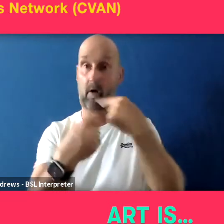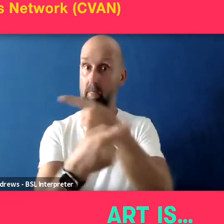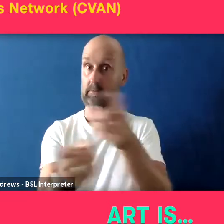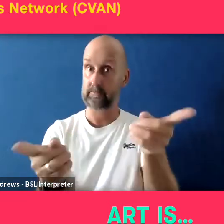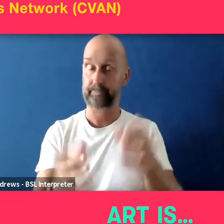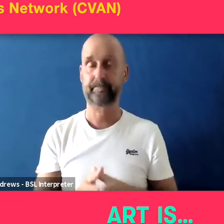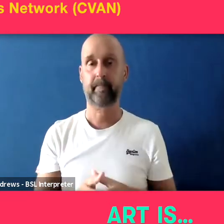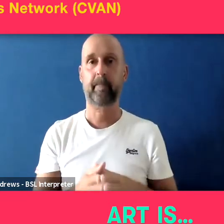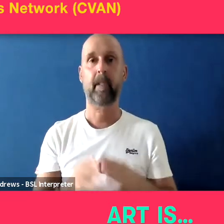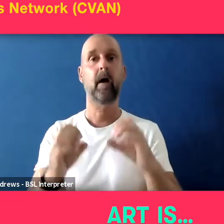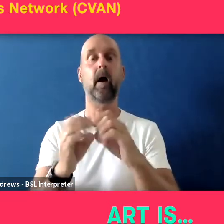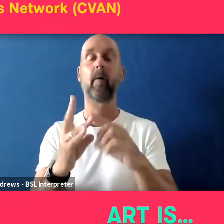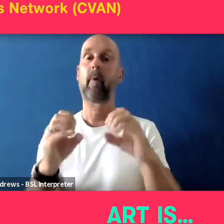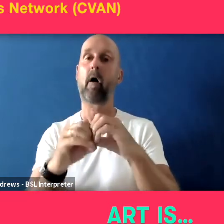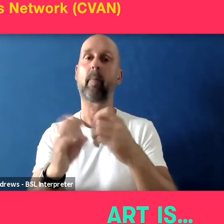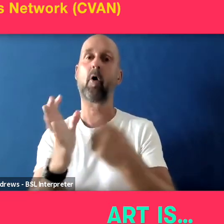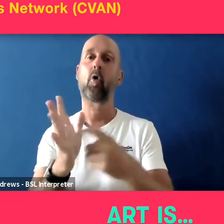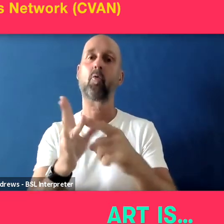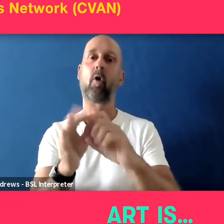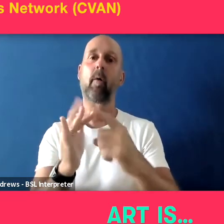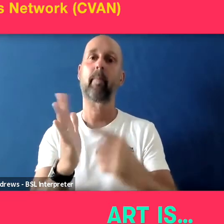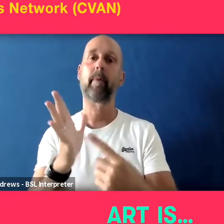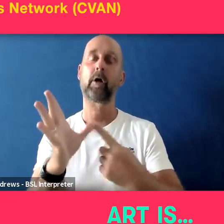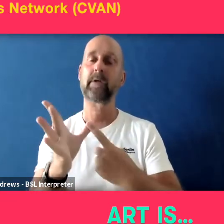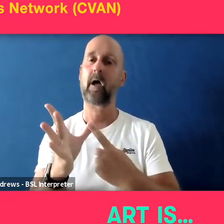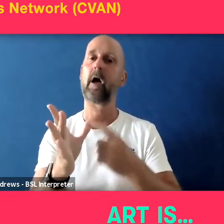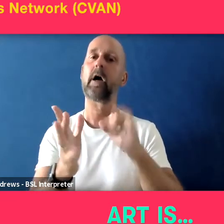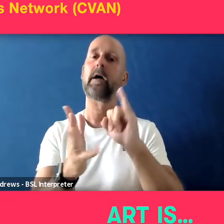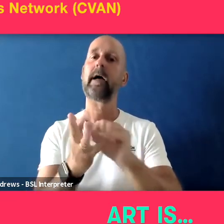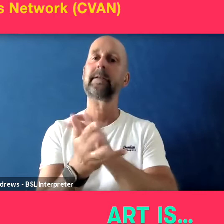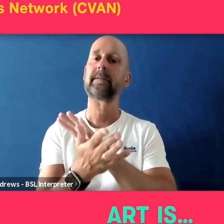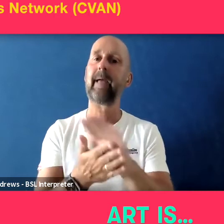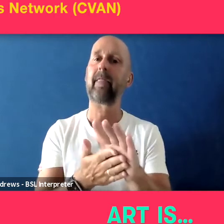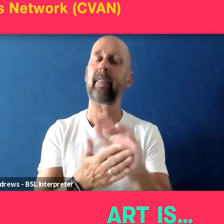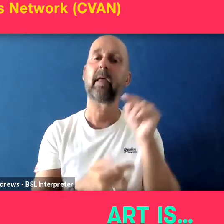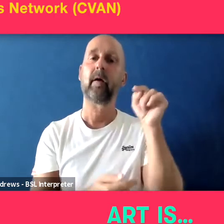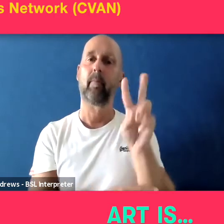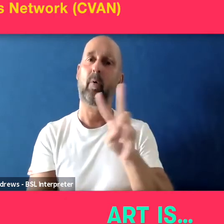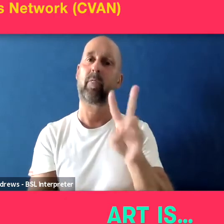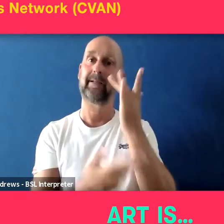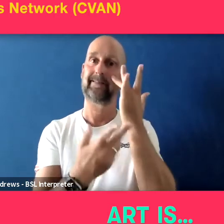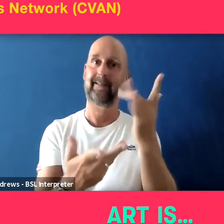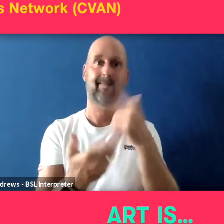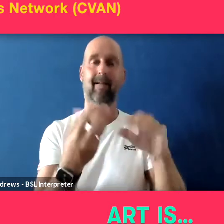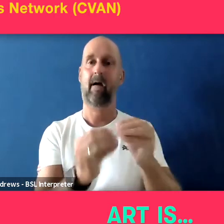Bob and Roberta Smith see art as an important element in democratic life. In 2013,